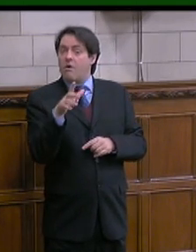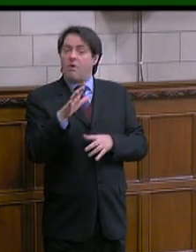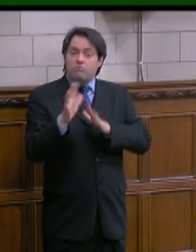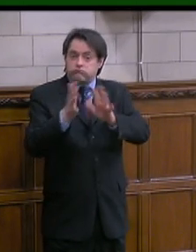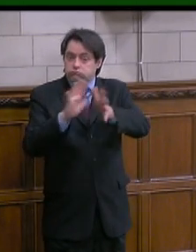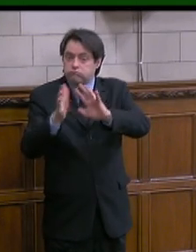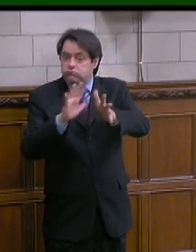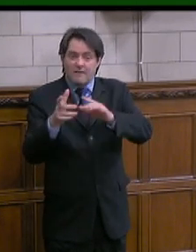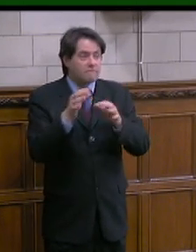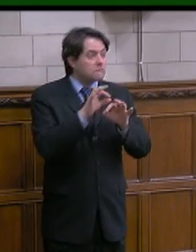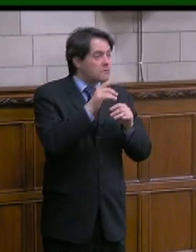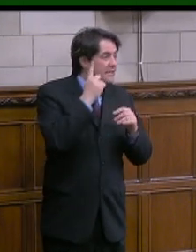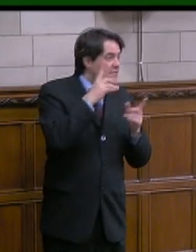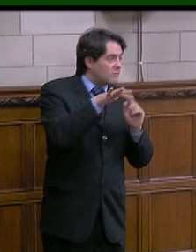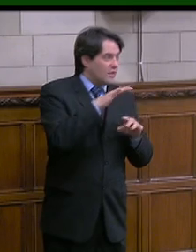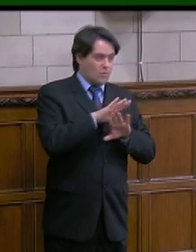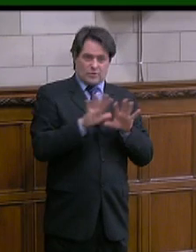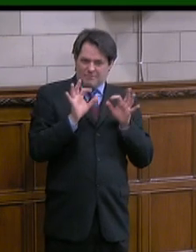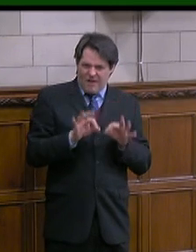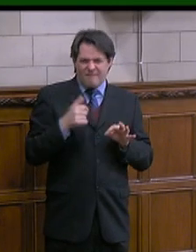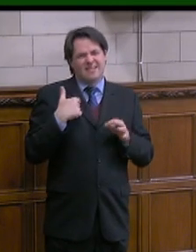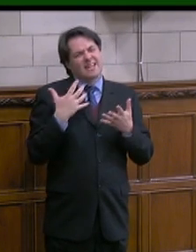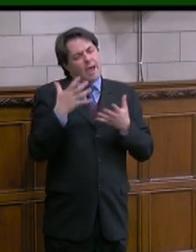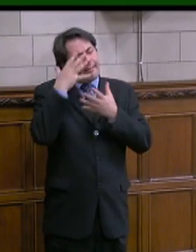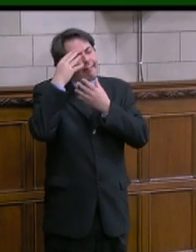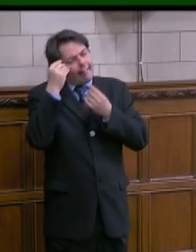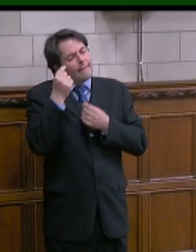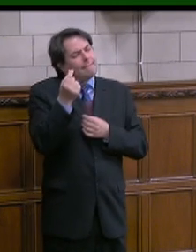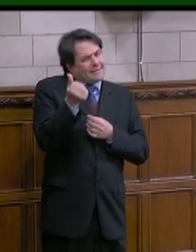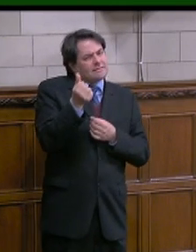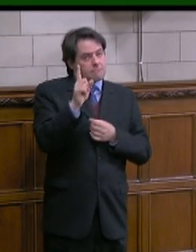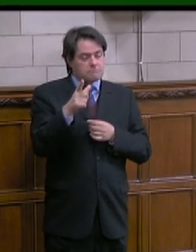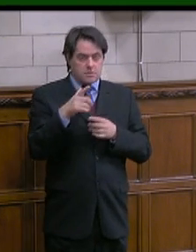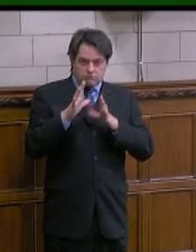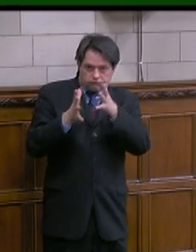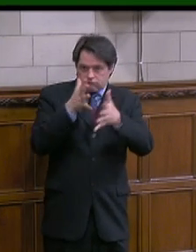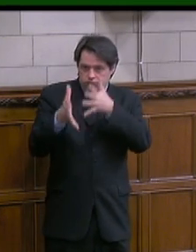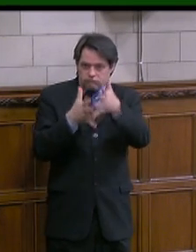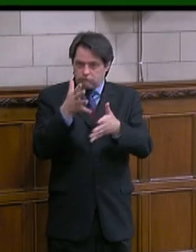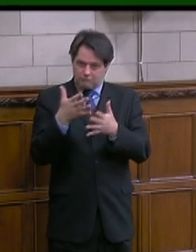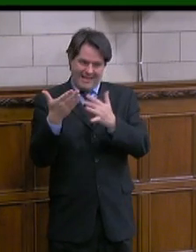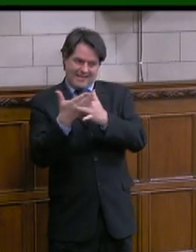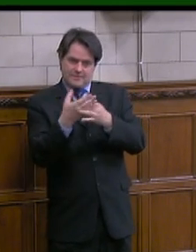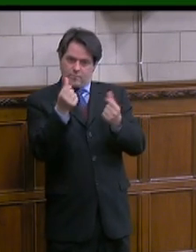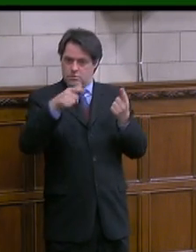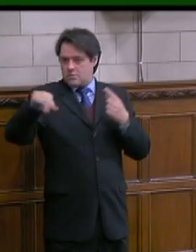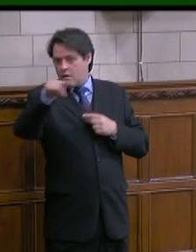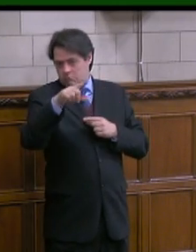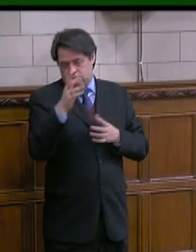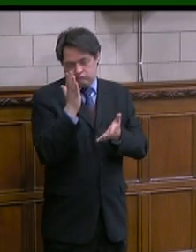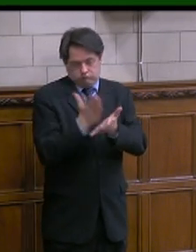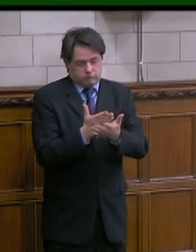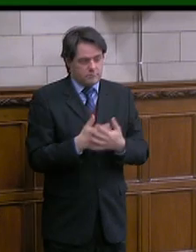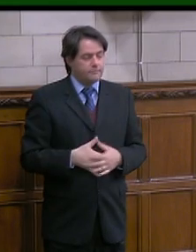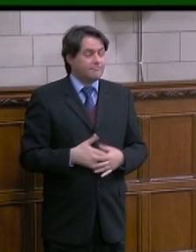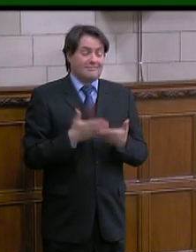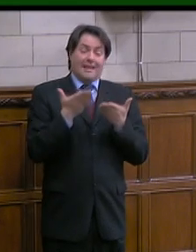My signing is not perfect, and I am very rusty, but at least it gave those people the opportunity